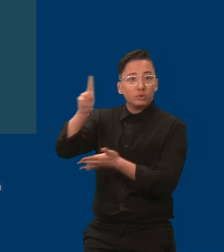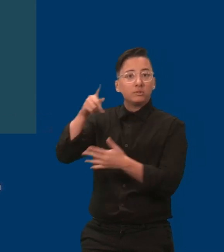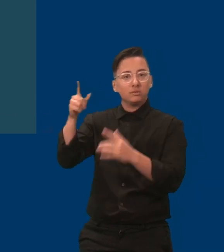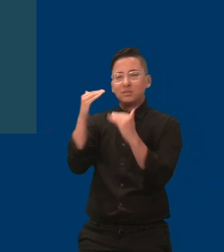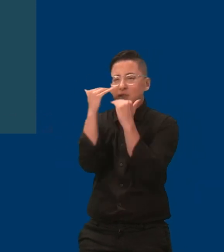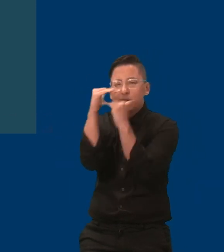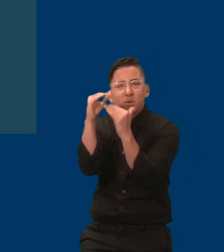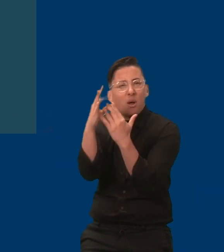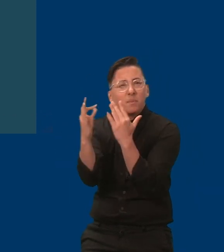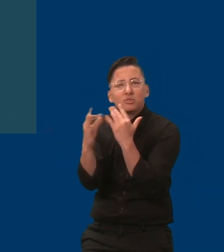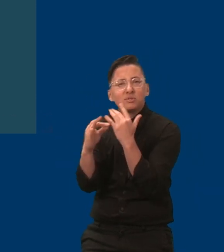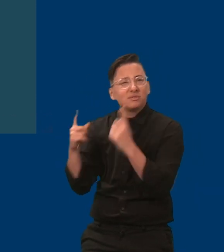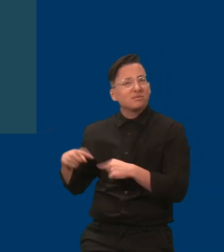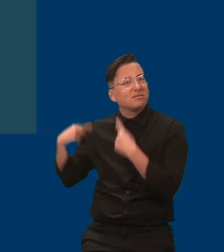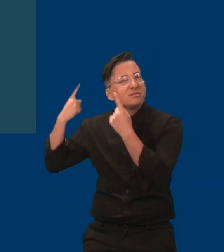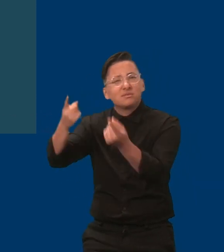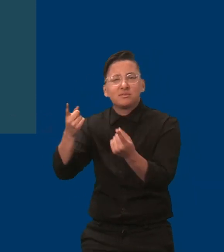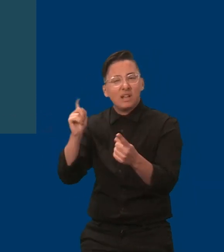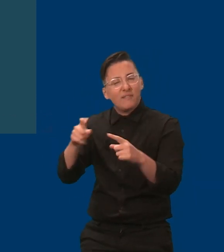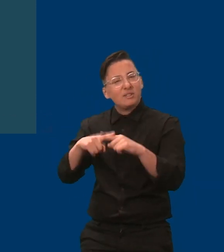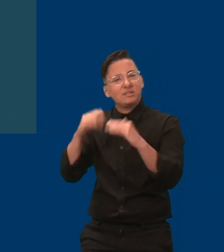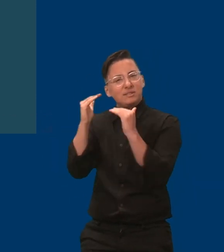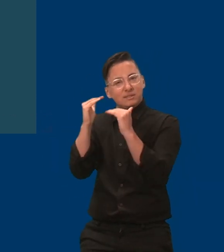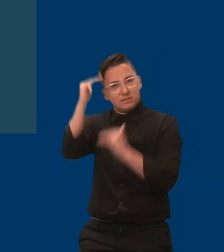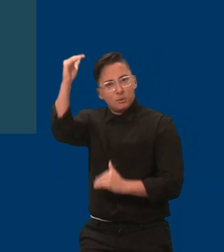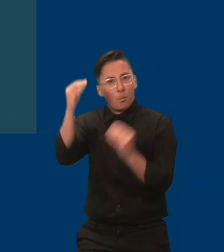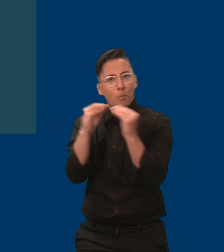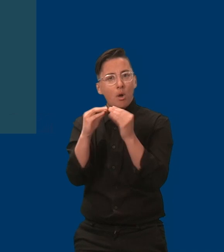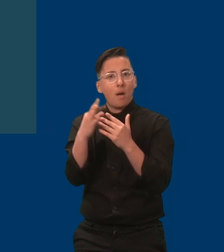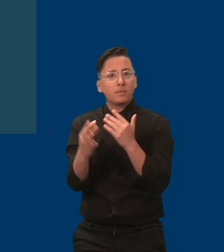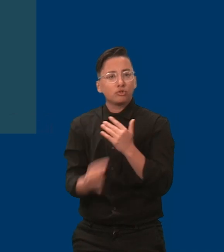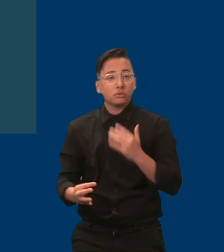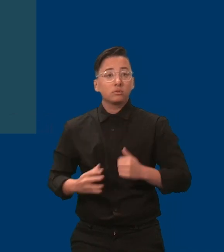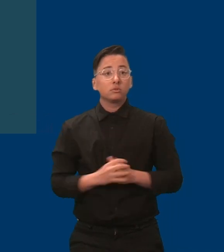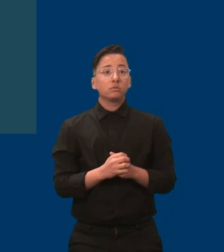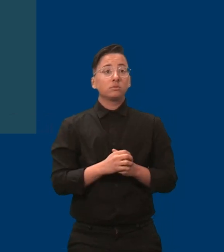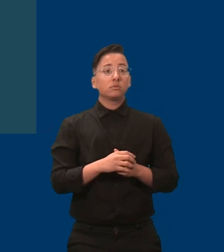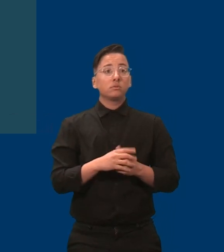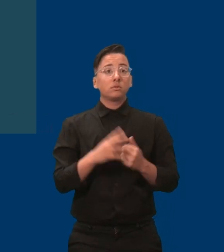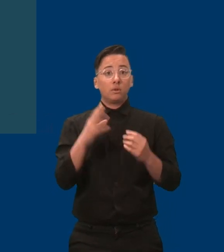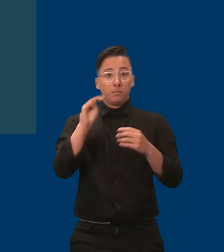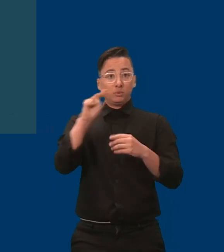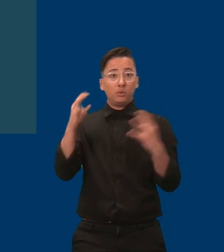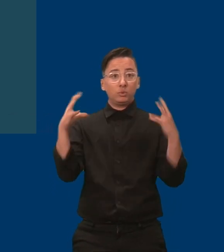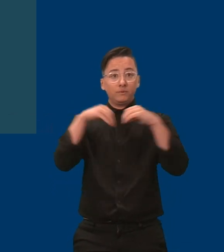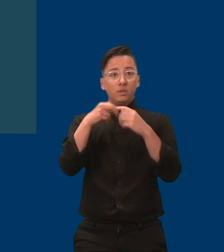We are advocating for the passage of the Minnesota Inclusive Higher Education Act to support Minnesotans